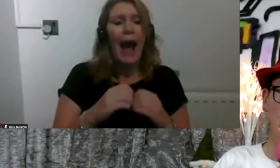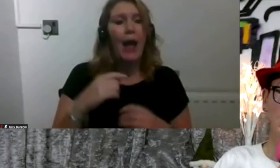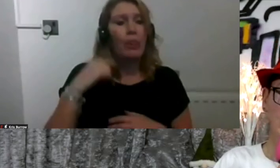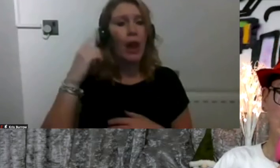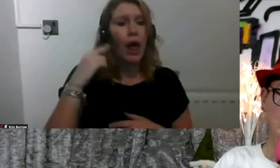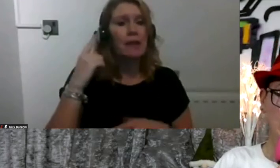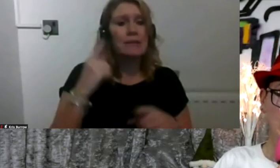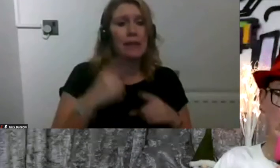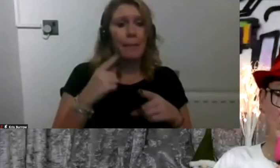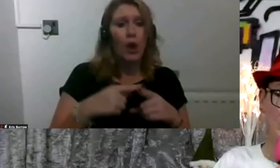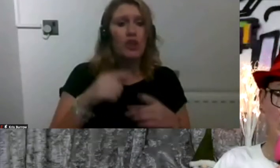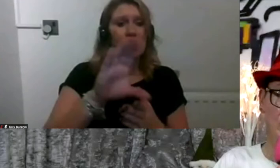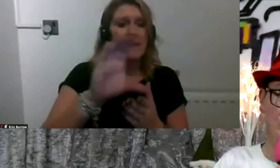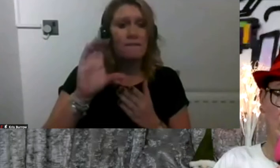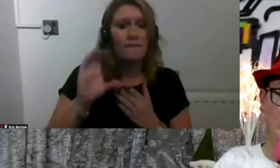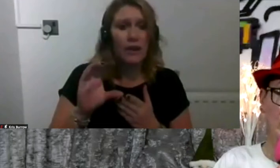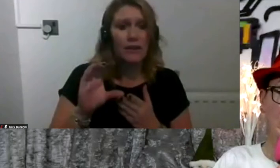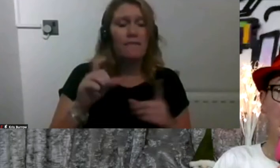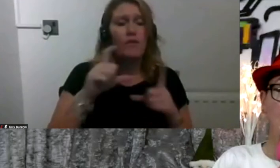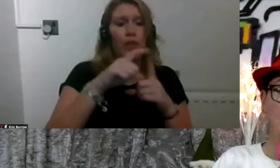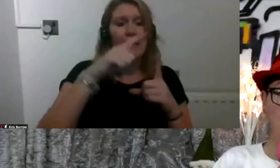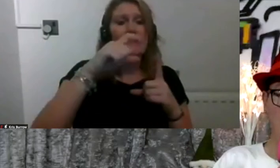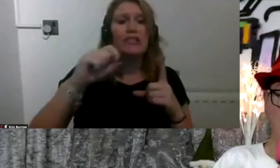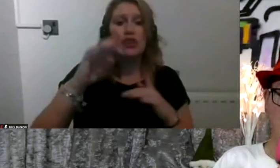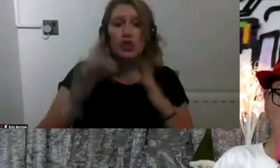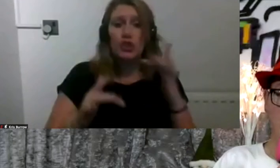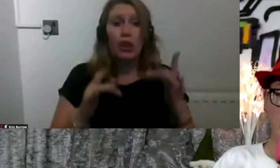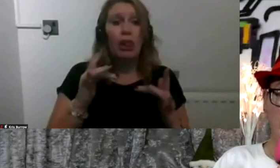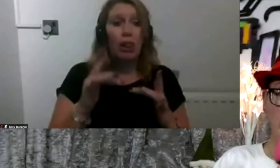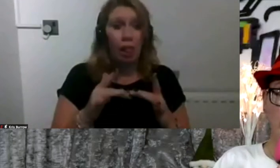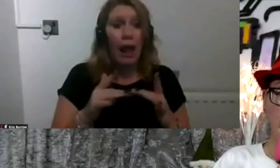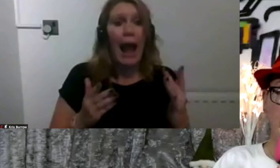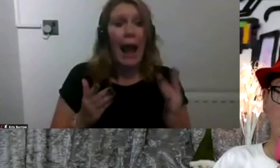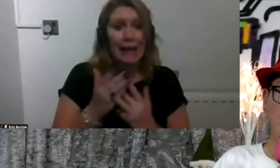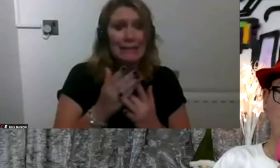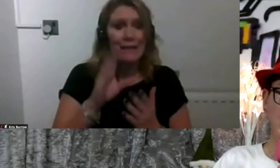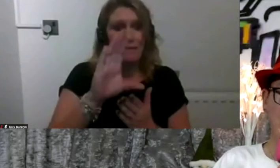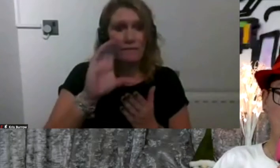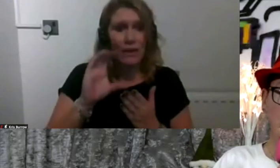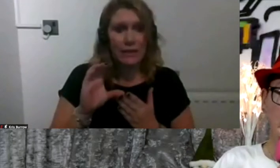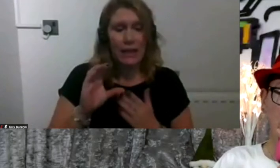the digital access funding. Survivors Poetry will be back with their